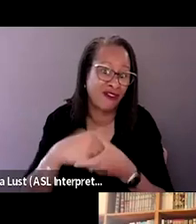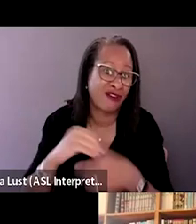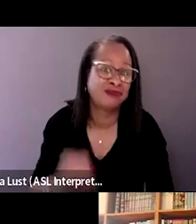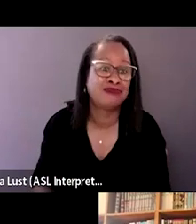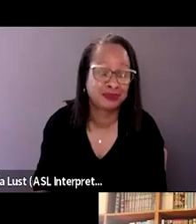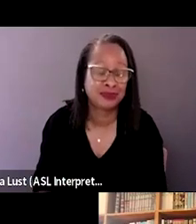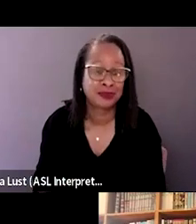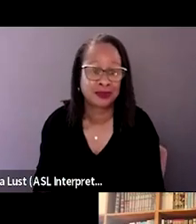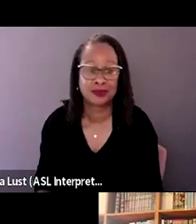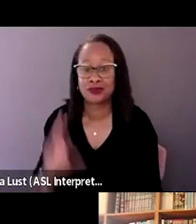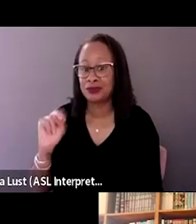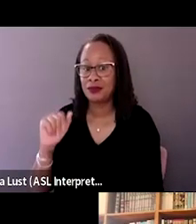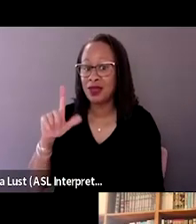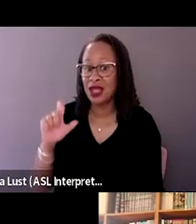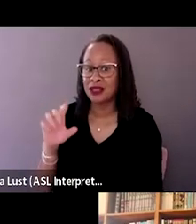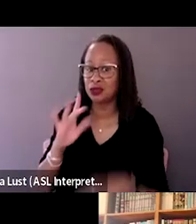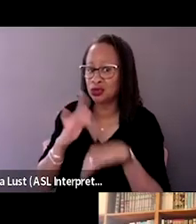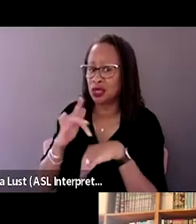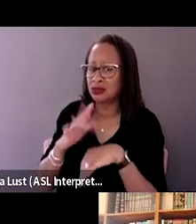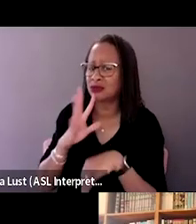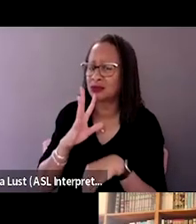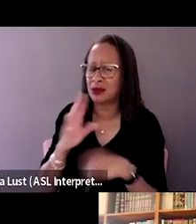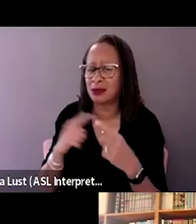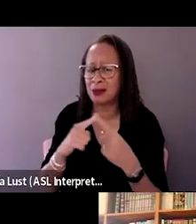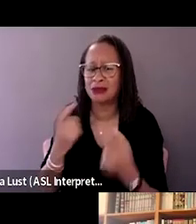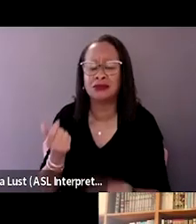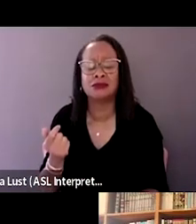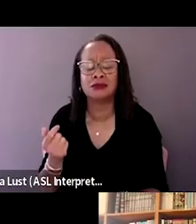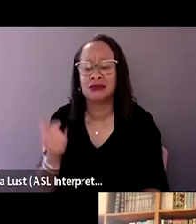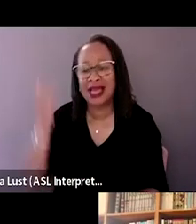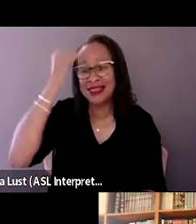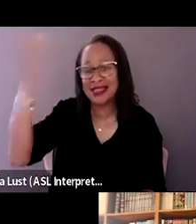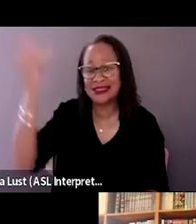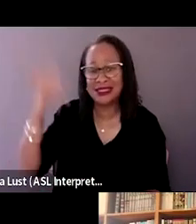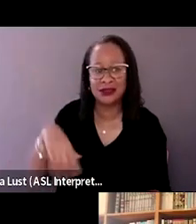And Natalie, you touched a little bit about the notion of right money and wrong money.